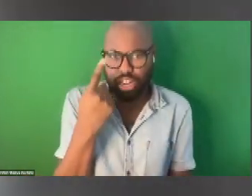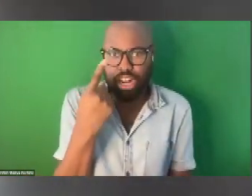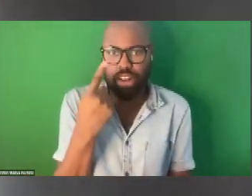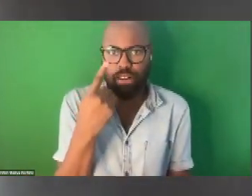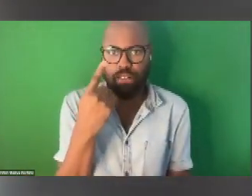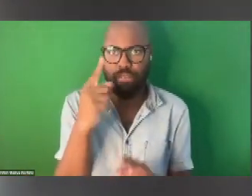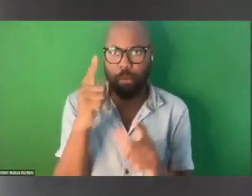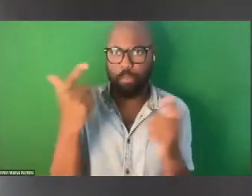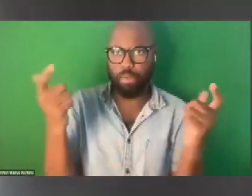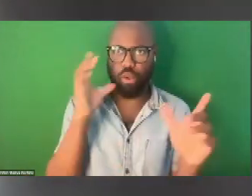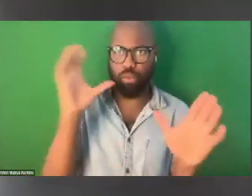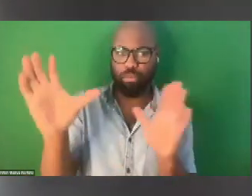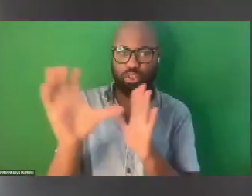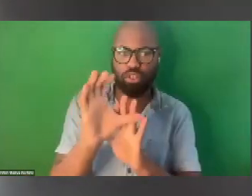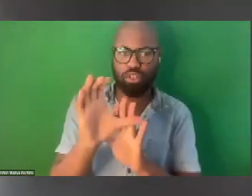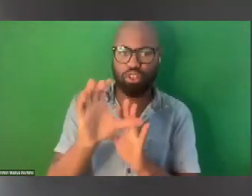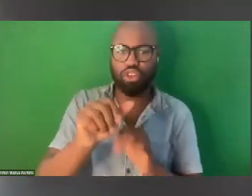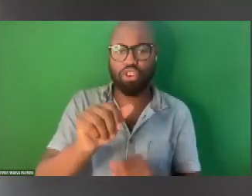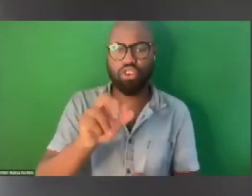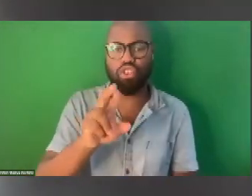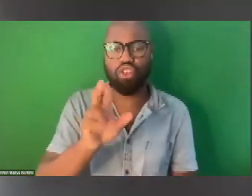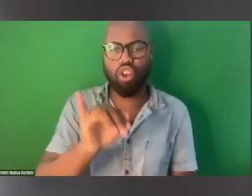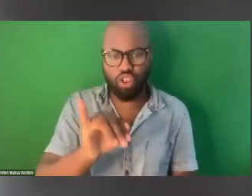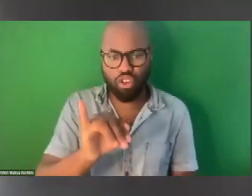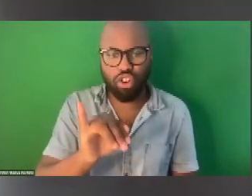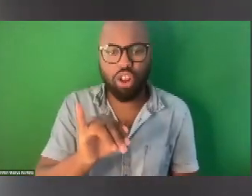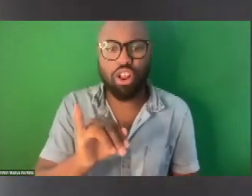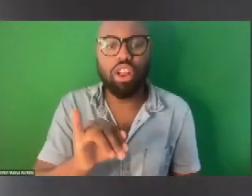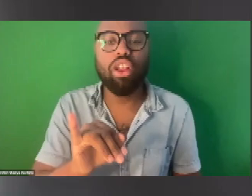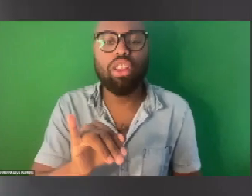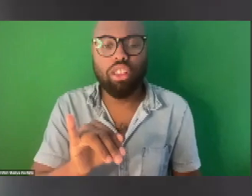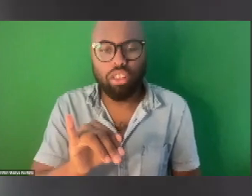Ari spoke, I think very well about better